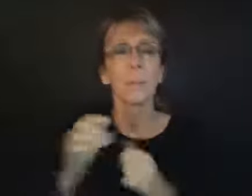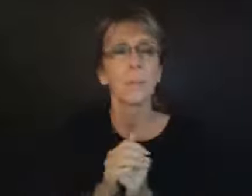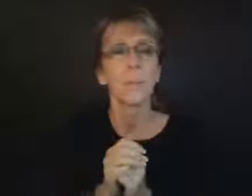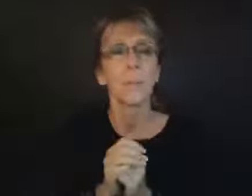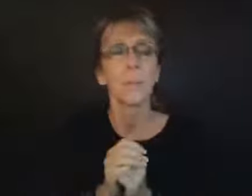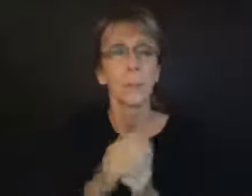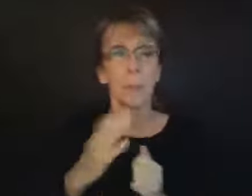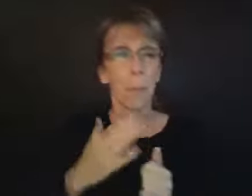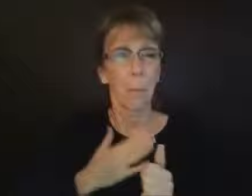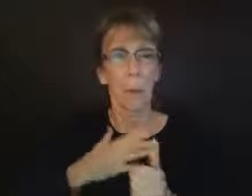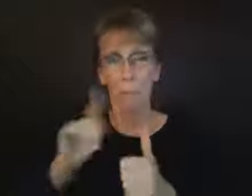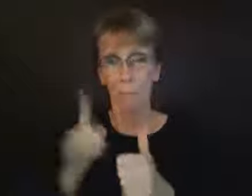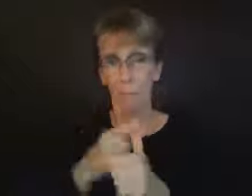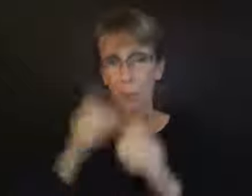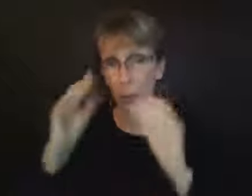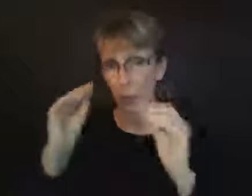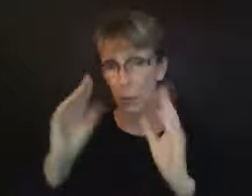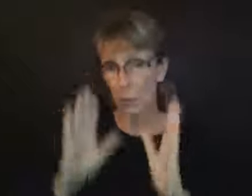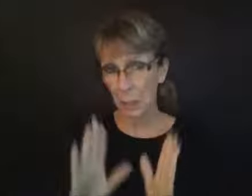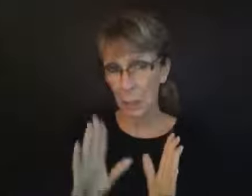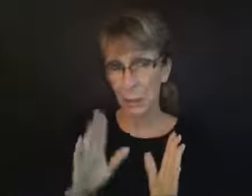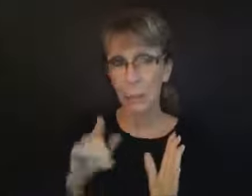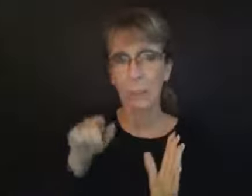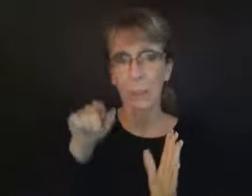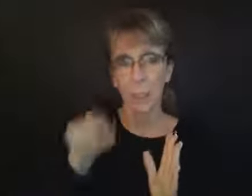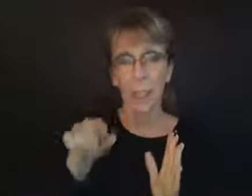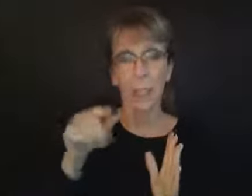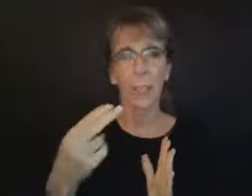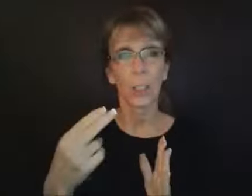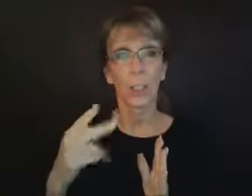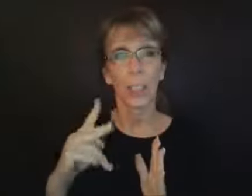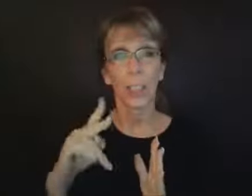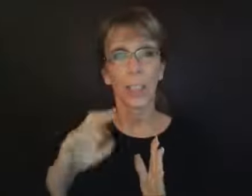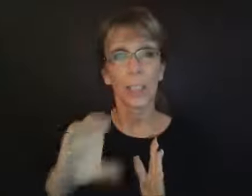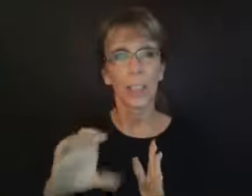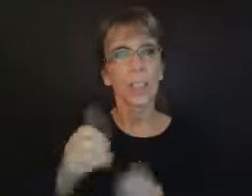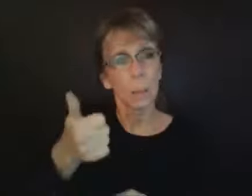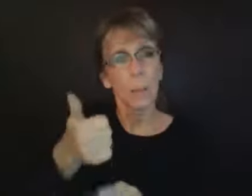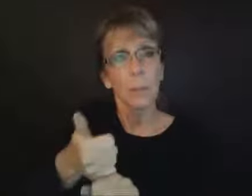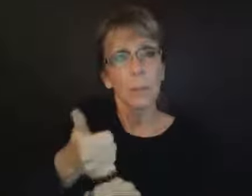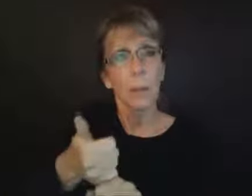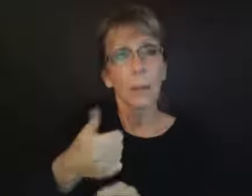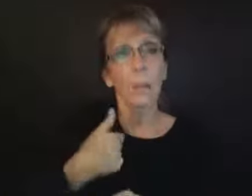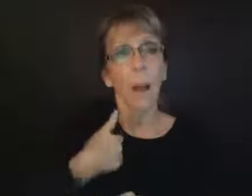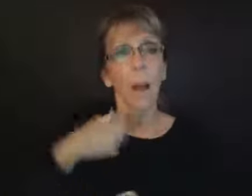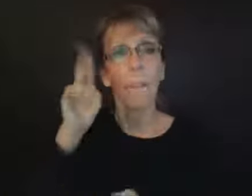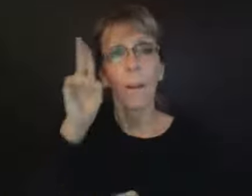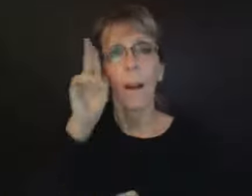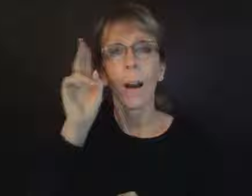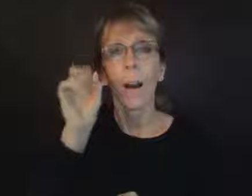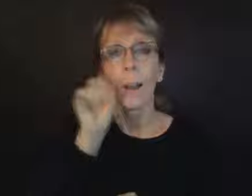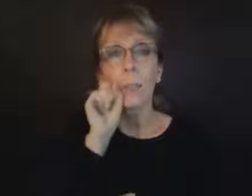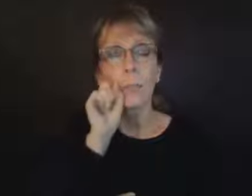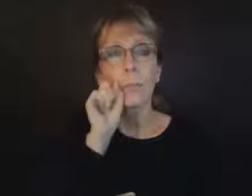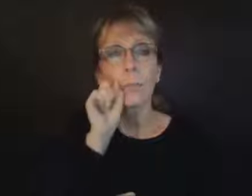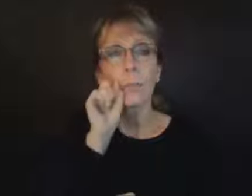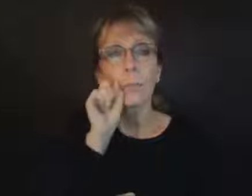My first mentors at HKNC had Usher syndrome.